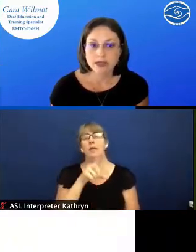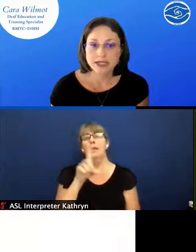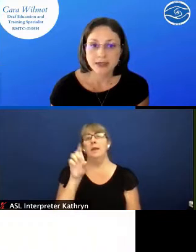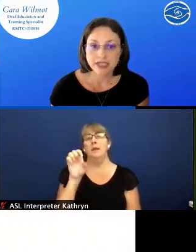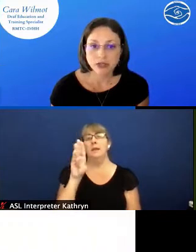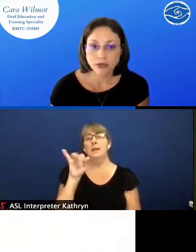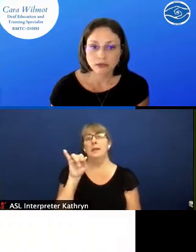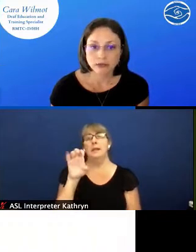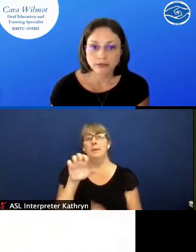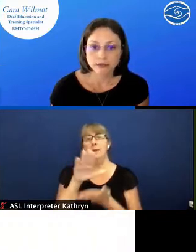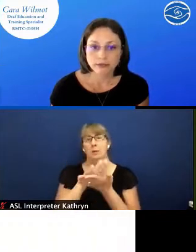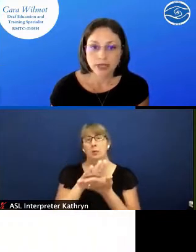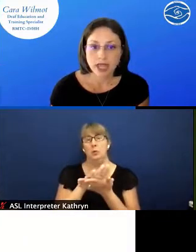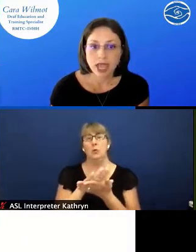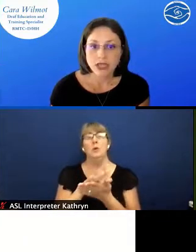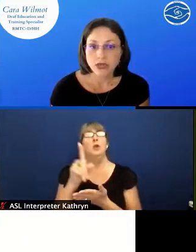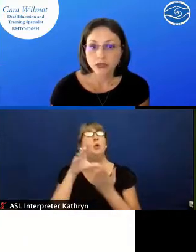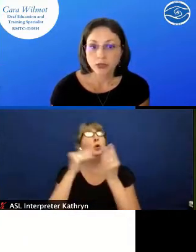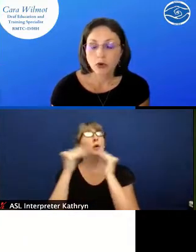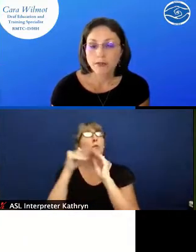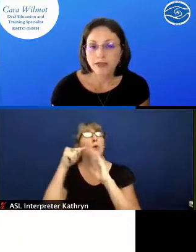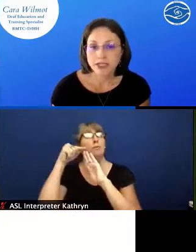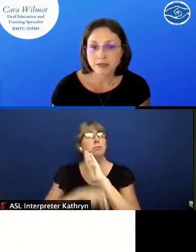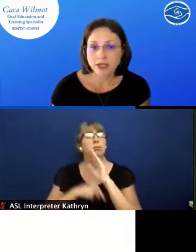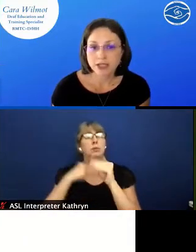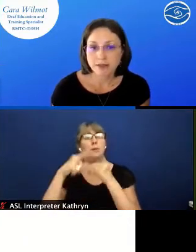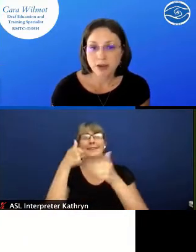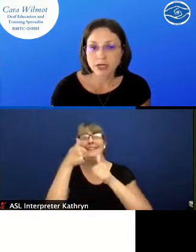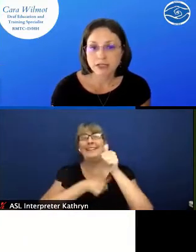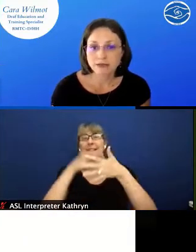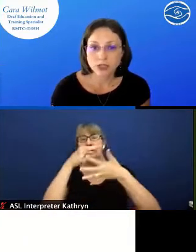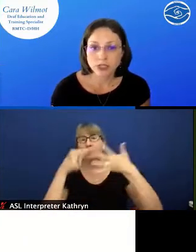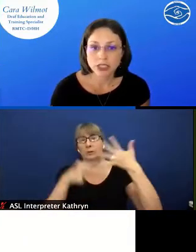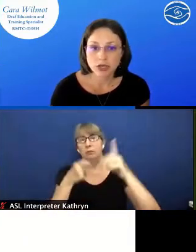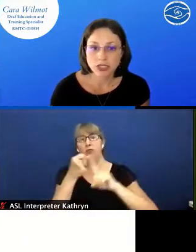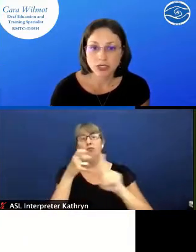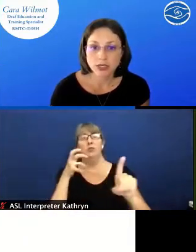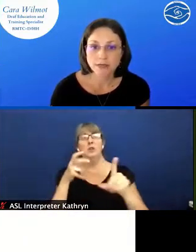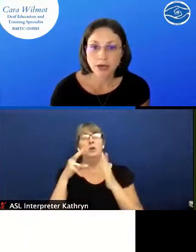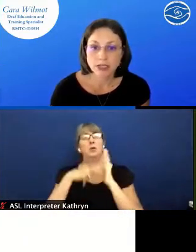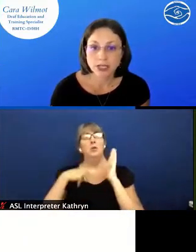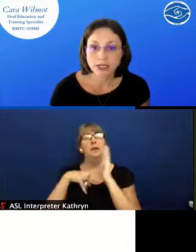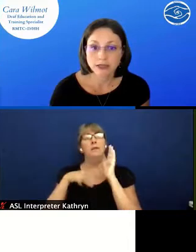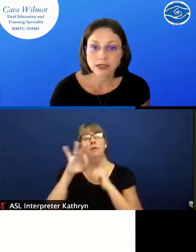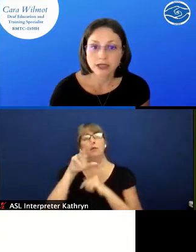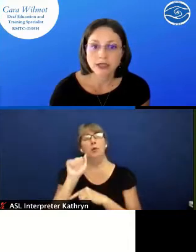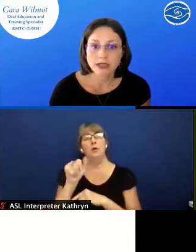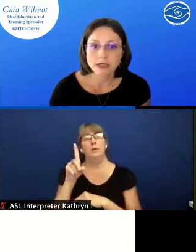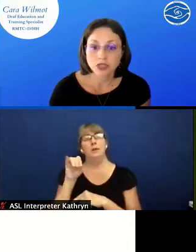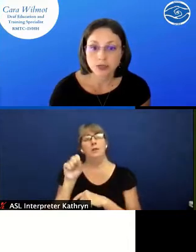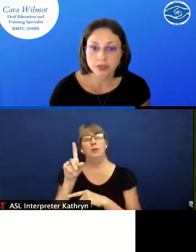Debbie school. And you can learn more about these projects by reading the Florida discretionary project descriptions.